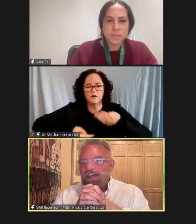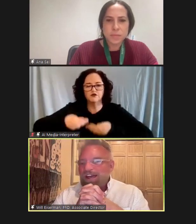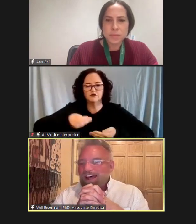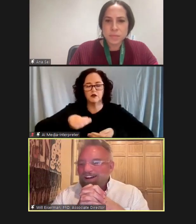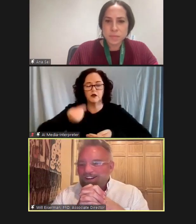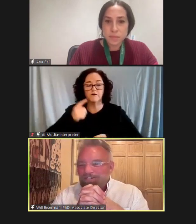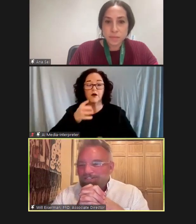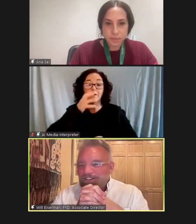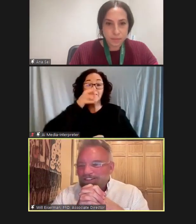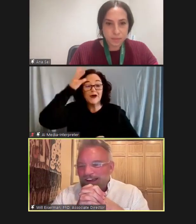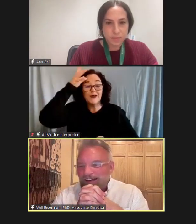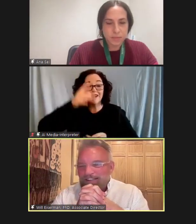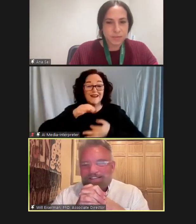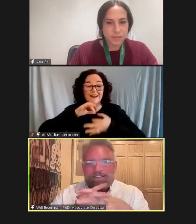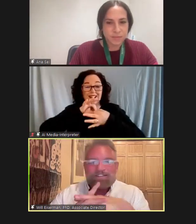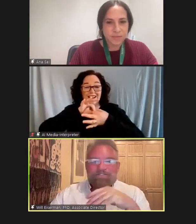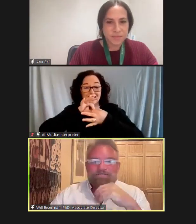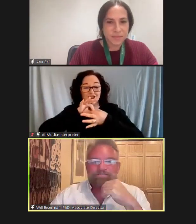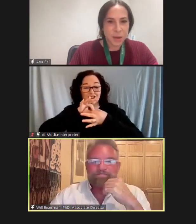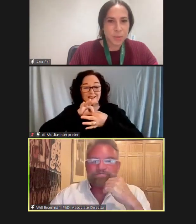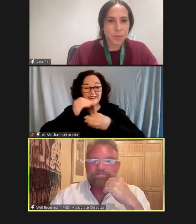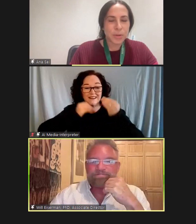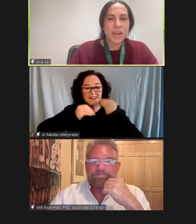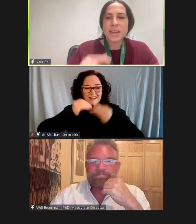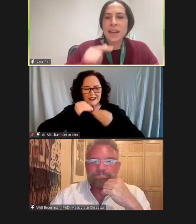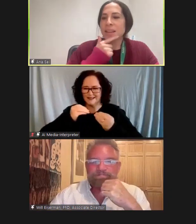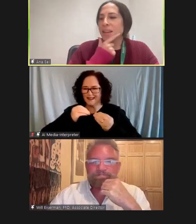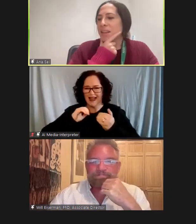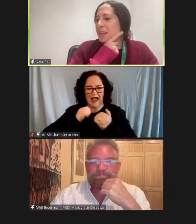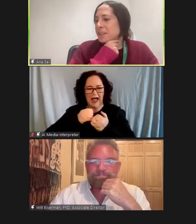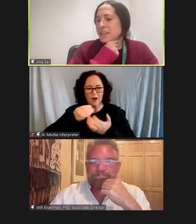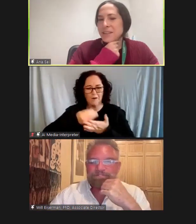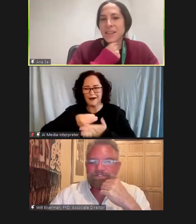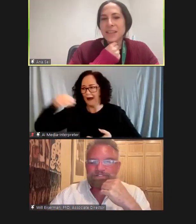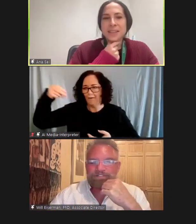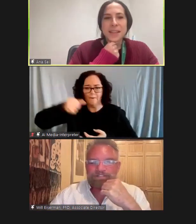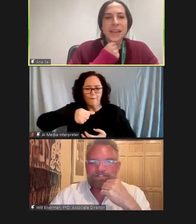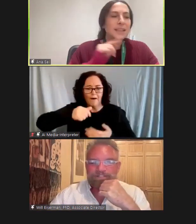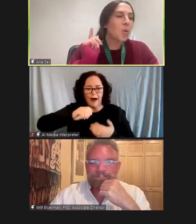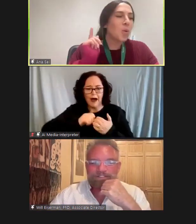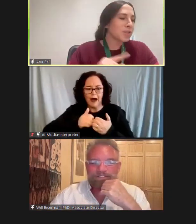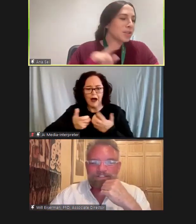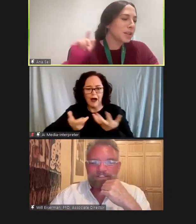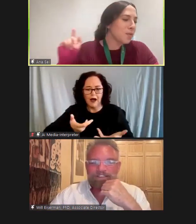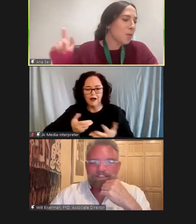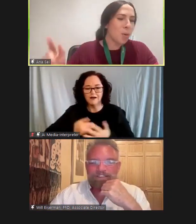how do you fund that o that that that